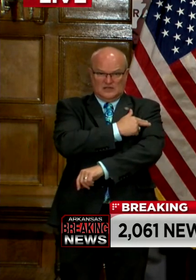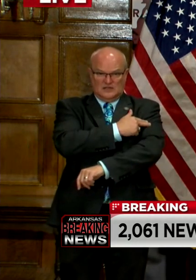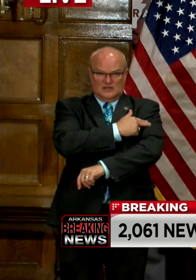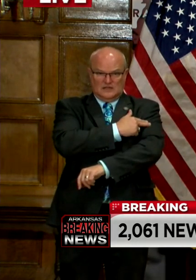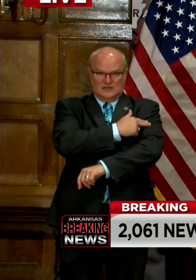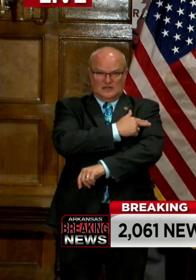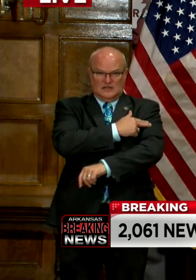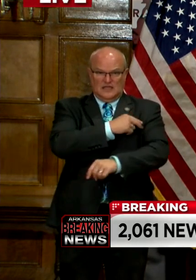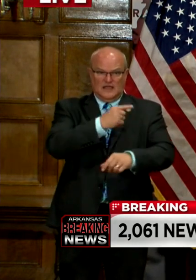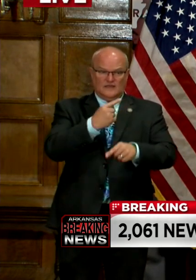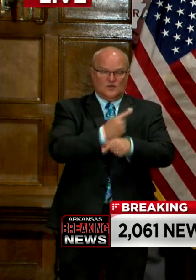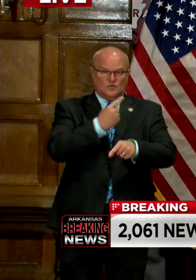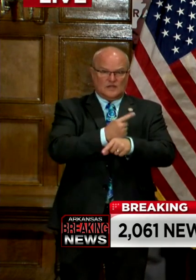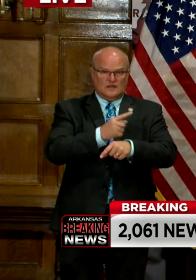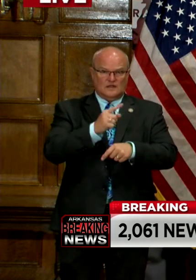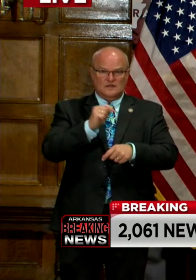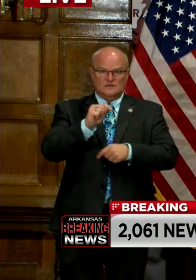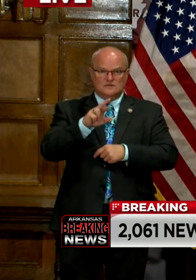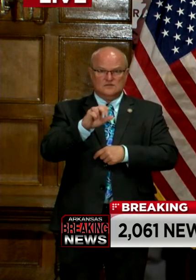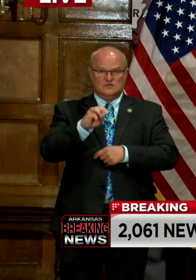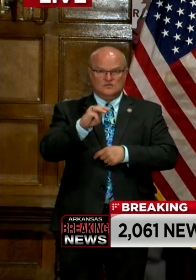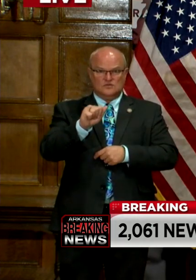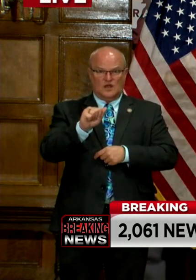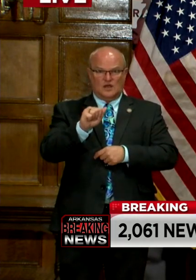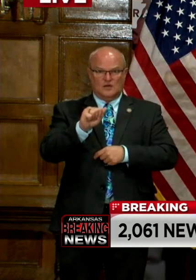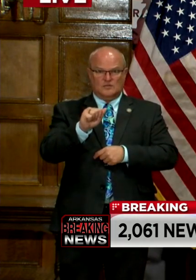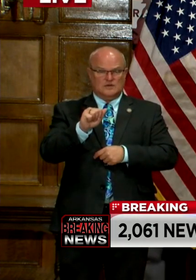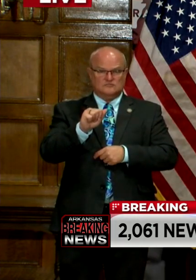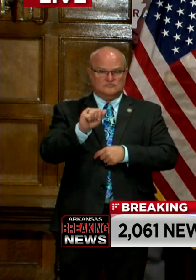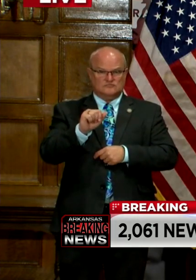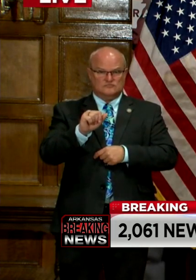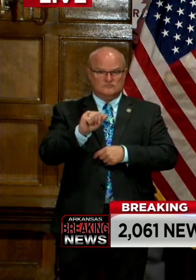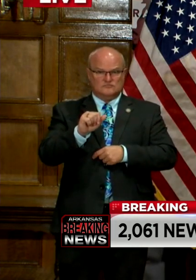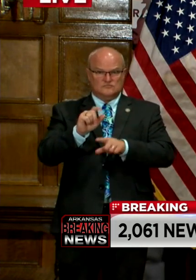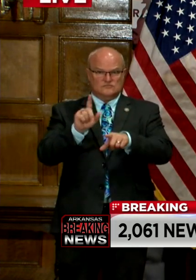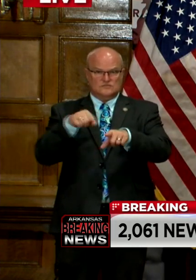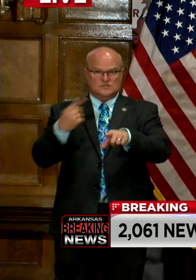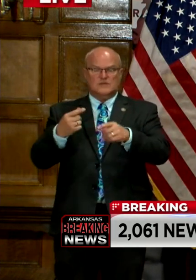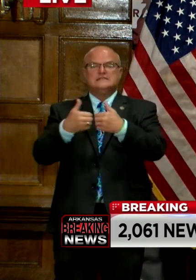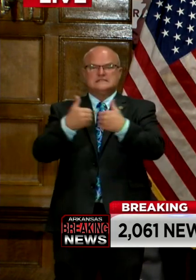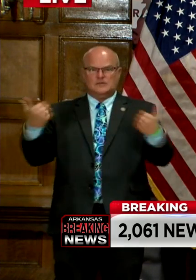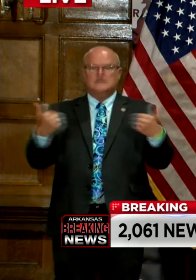THIS STATEWIDE COORDINATION WILL BE USEFUL AND HELPFUL. SHOWING UP AT THE HOSPITAL